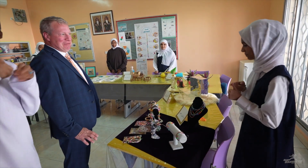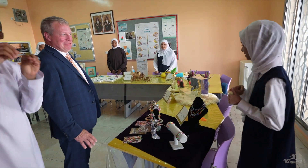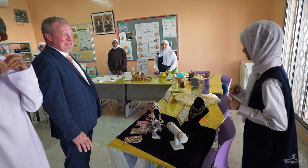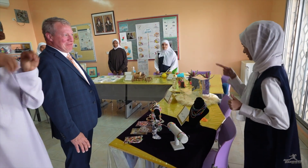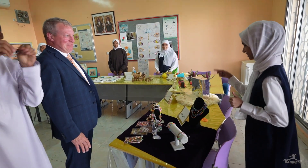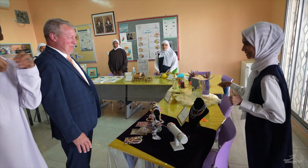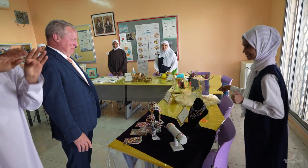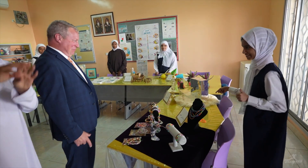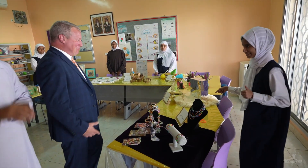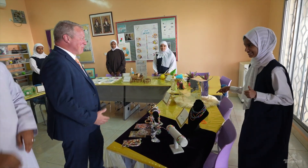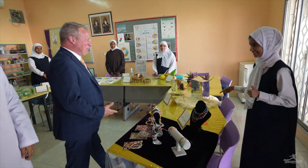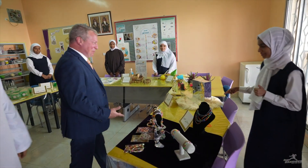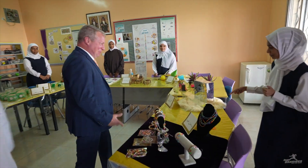Then over here…